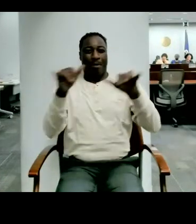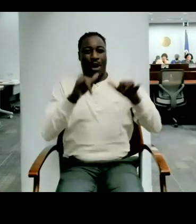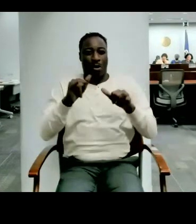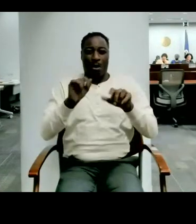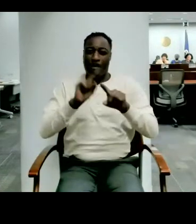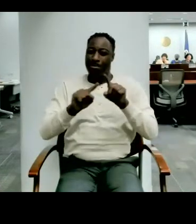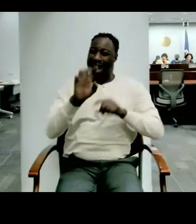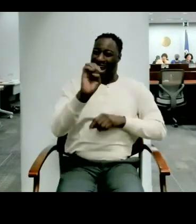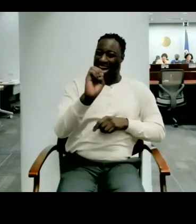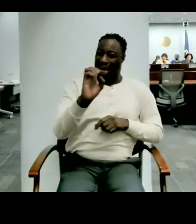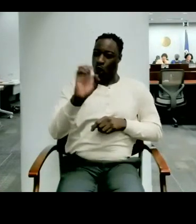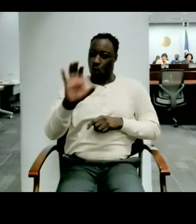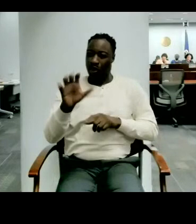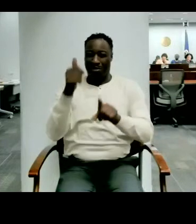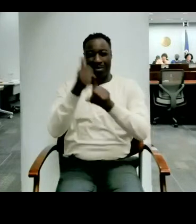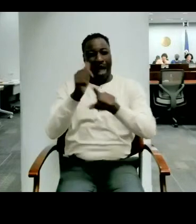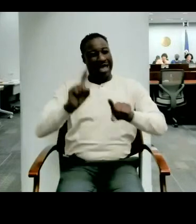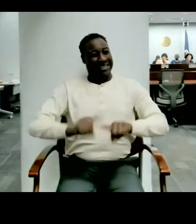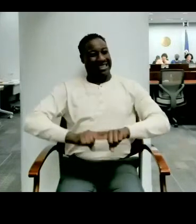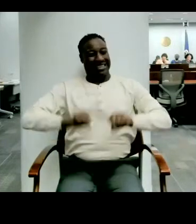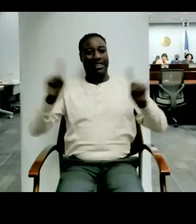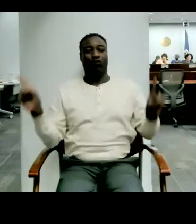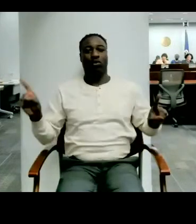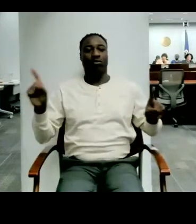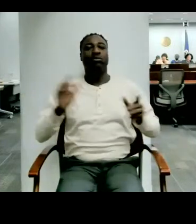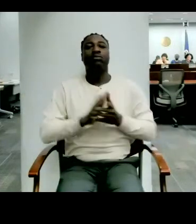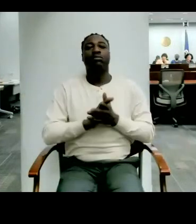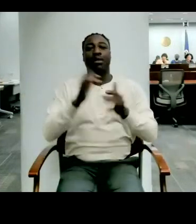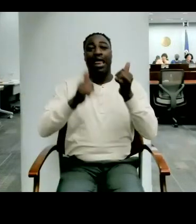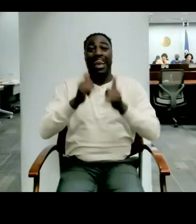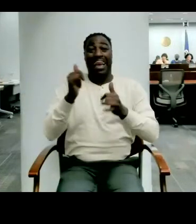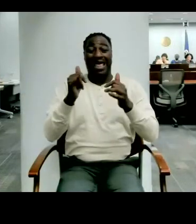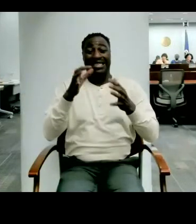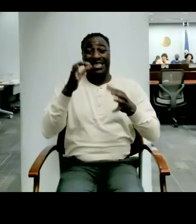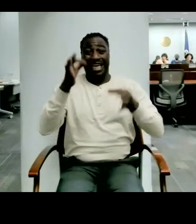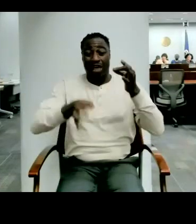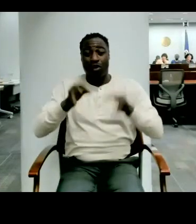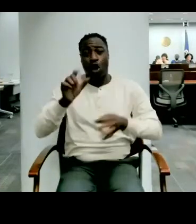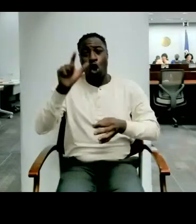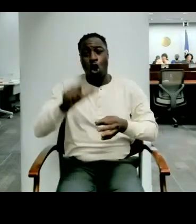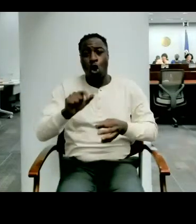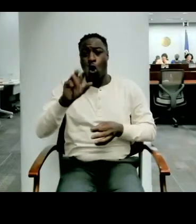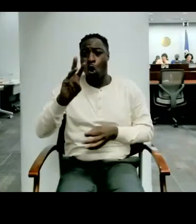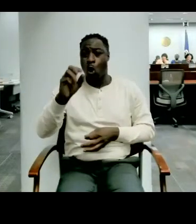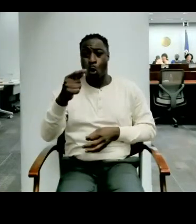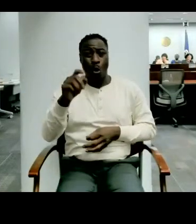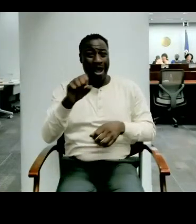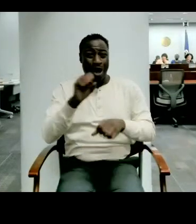you know. Like I said in the last hearing, um low wage workers is not a protected class.